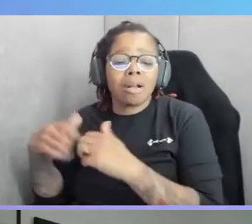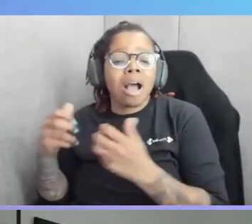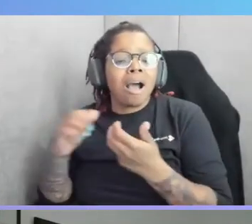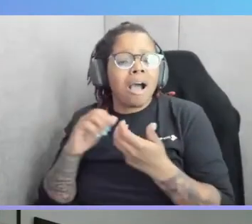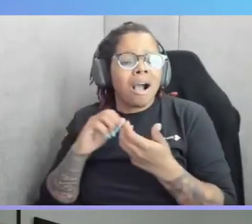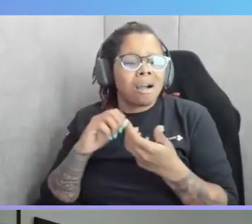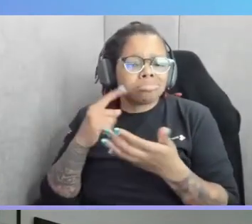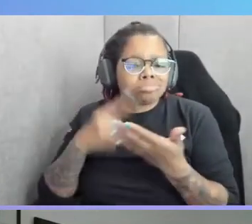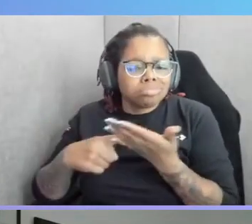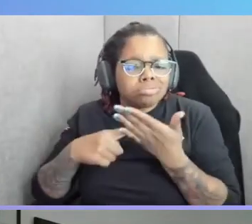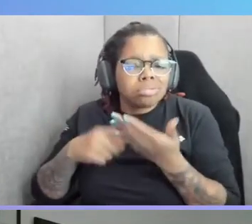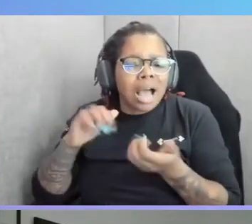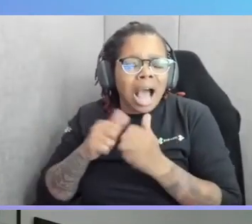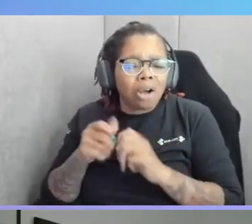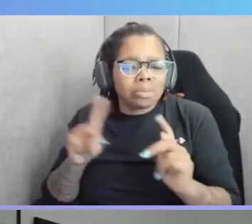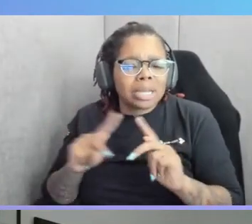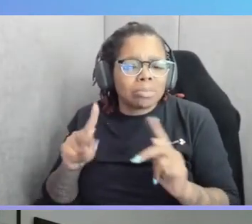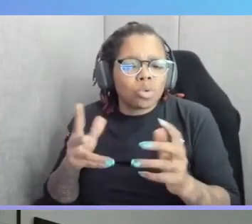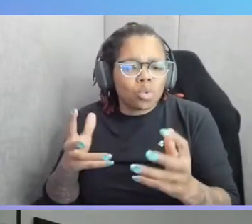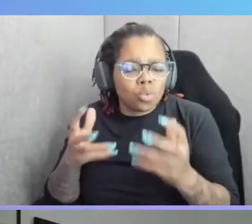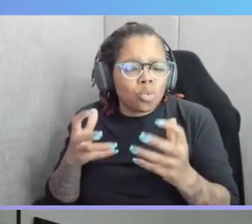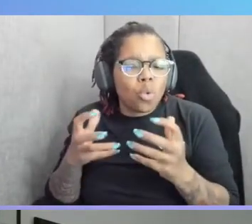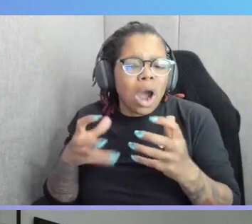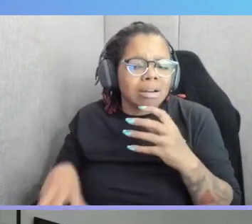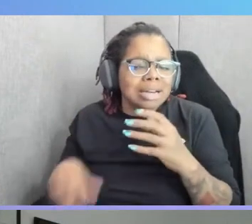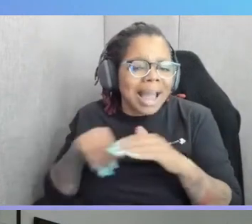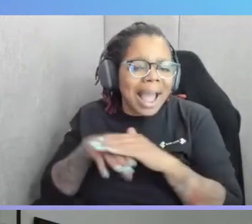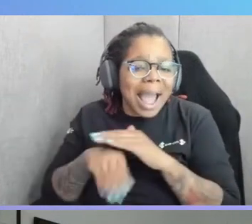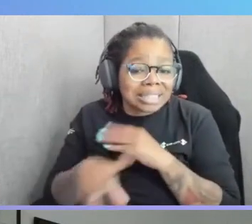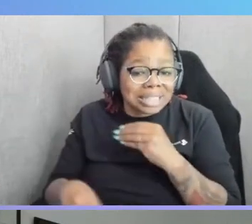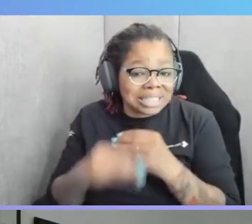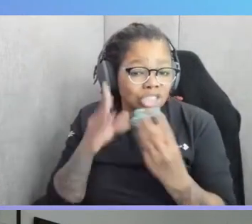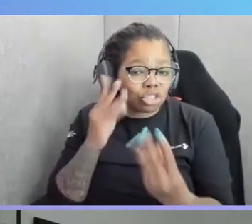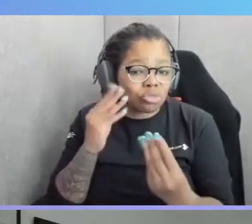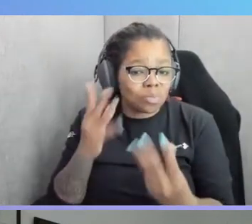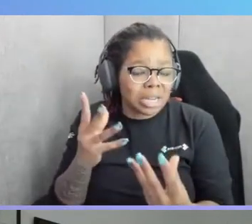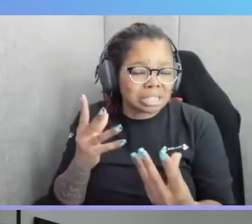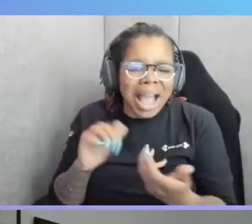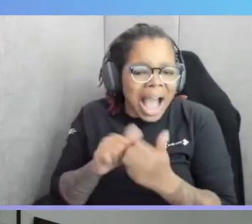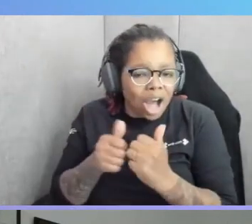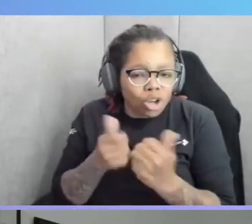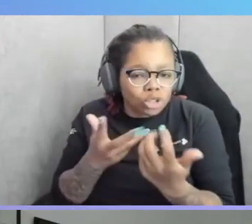different additional details beyond that alternative text, we